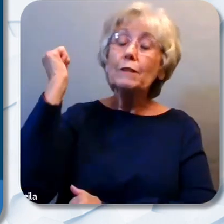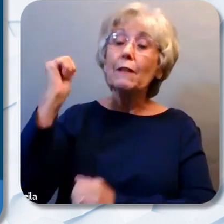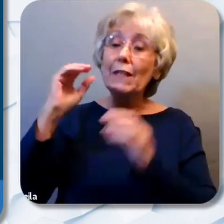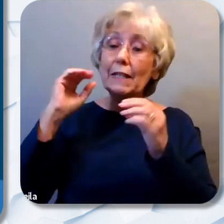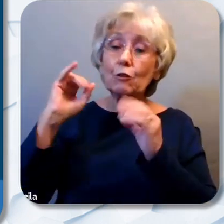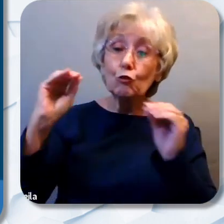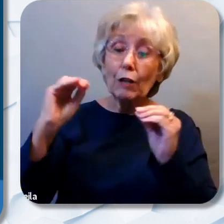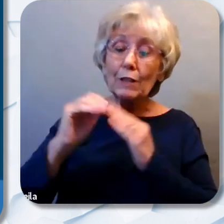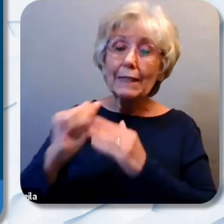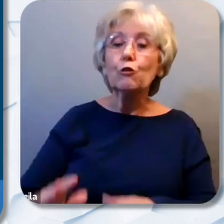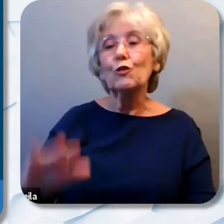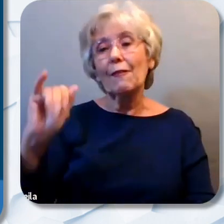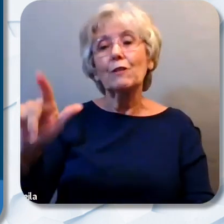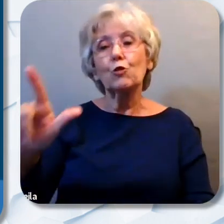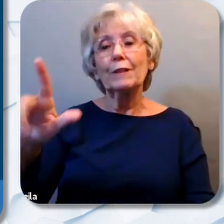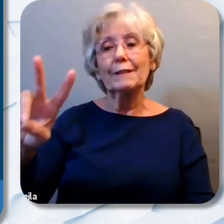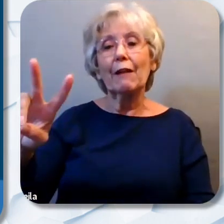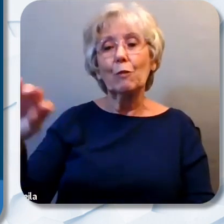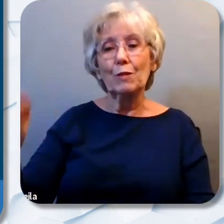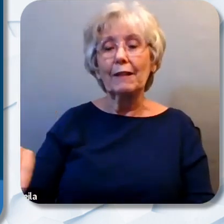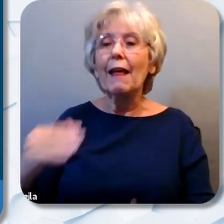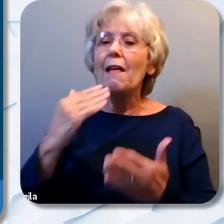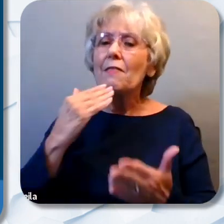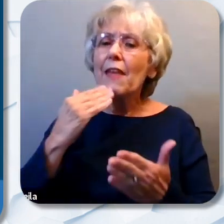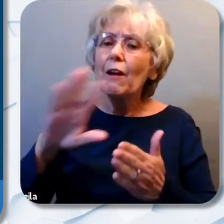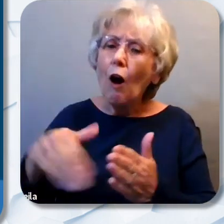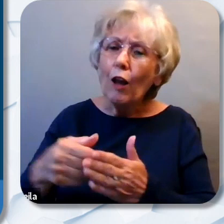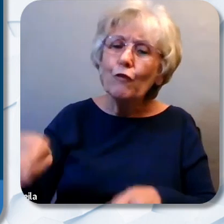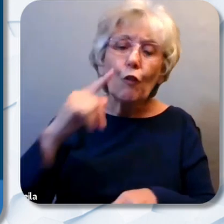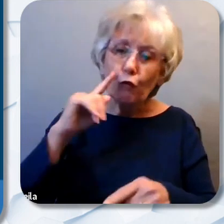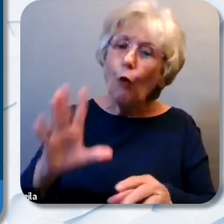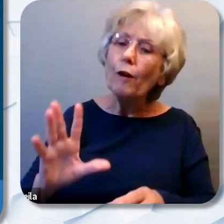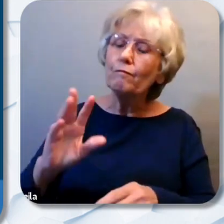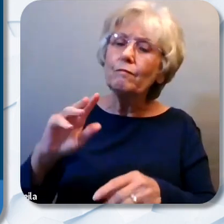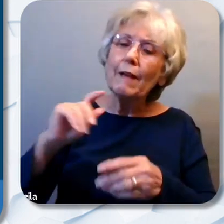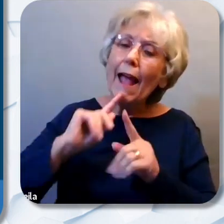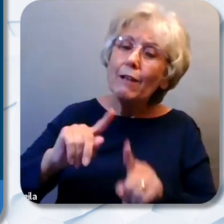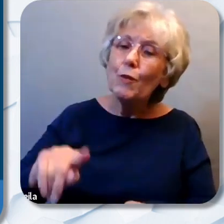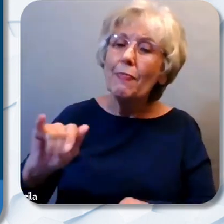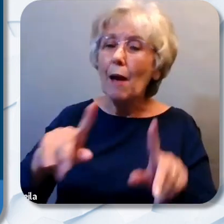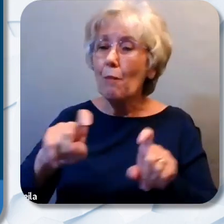got us 27%. Thank you all for taking part in that that helps us understand a little bit of where we